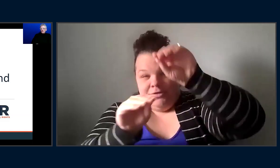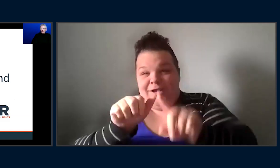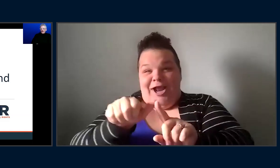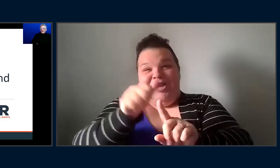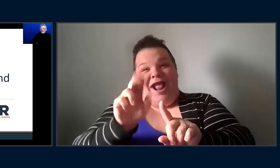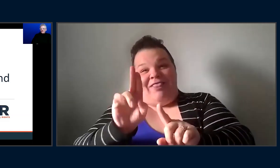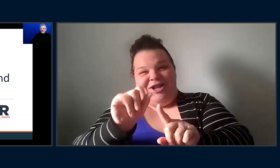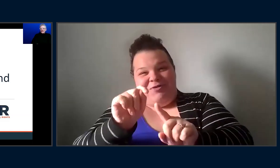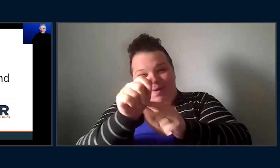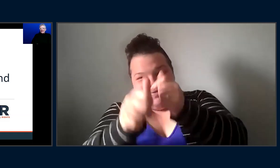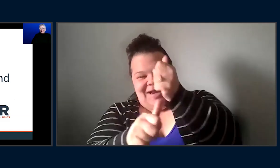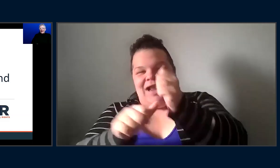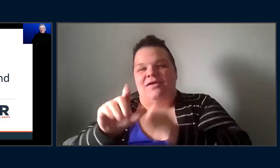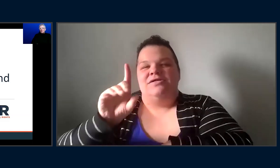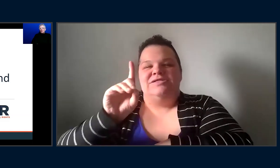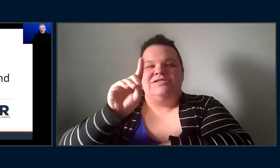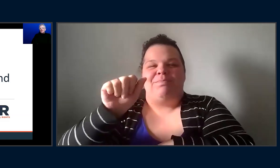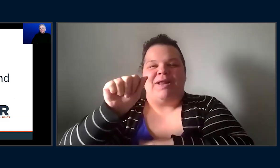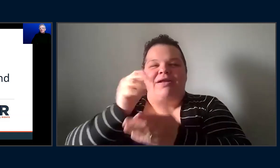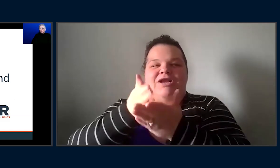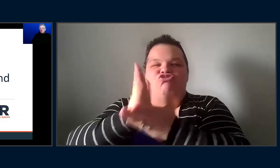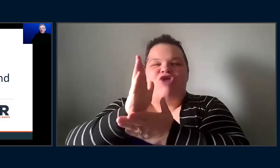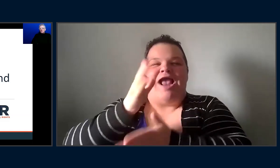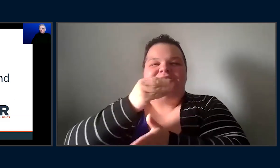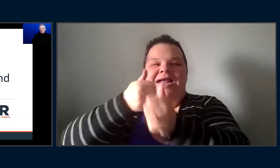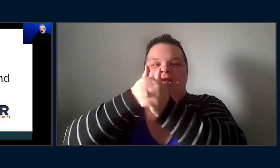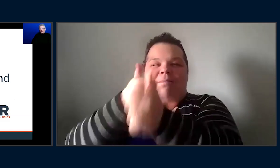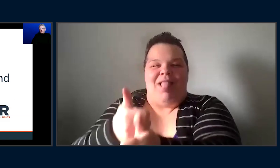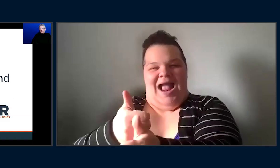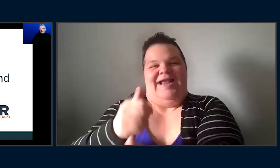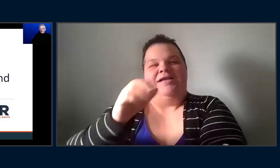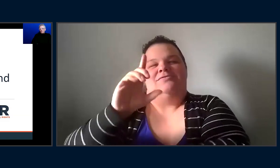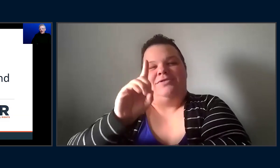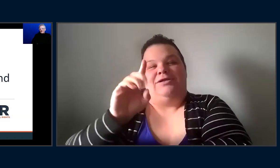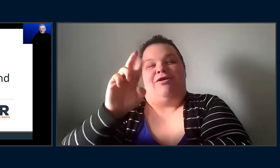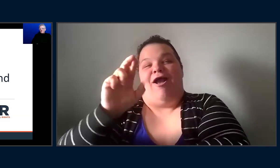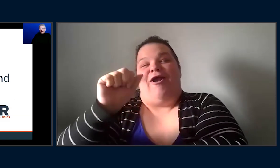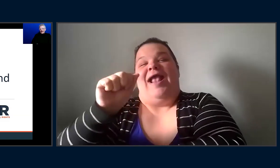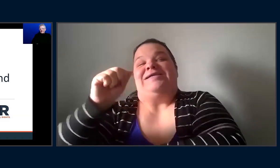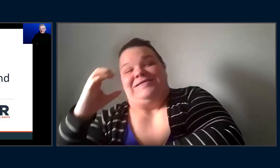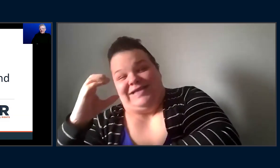the Michigan Department of Civil Rights, and then, there's another unit there, the Disability